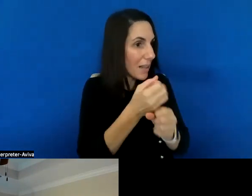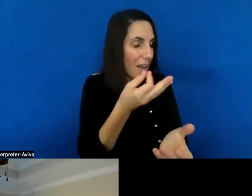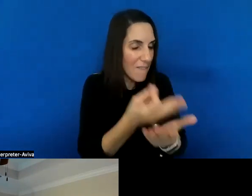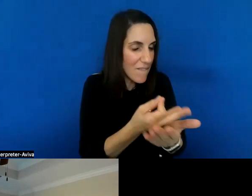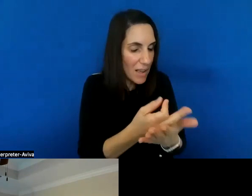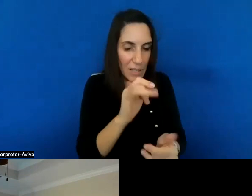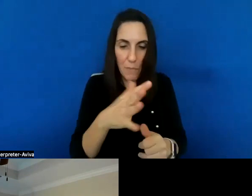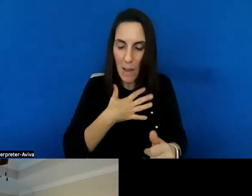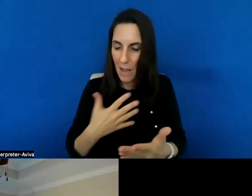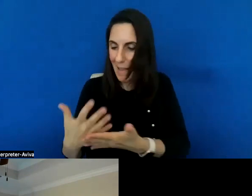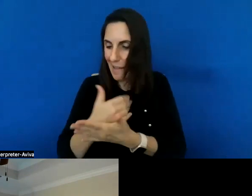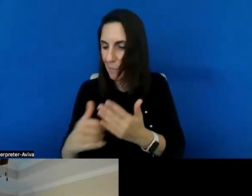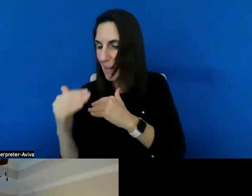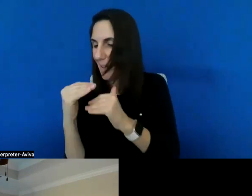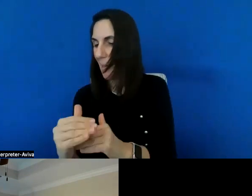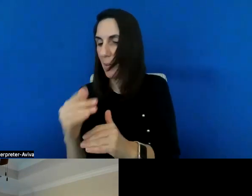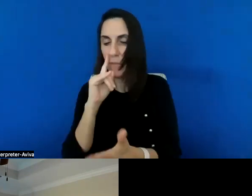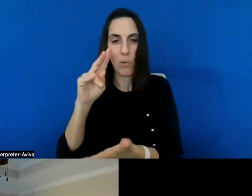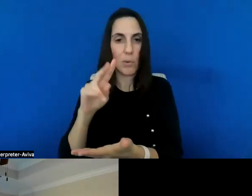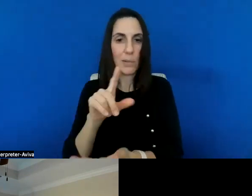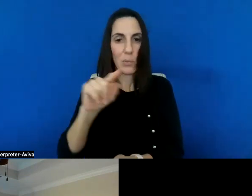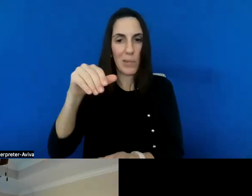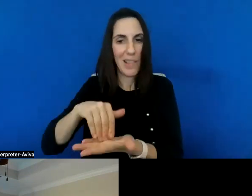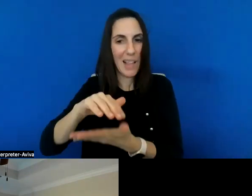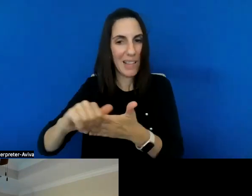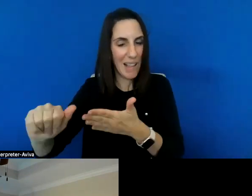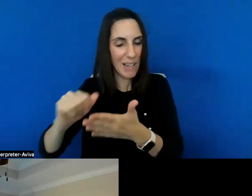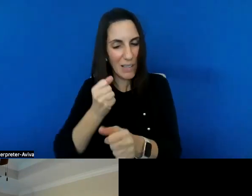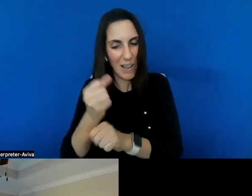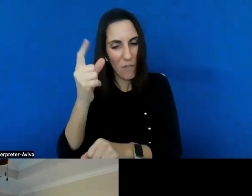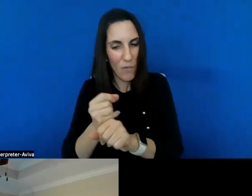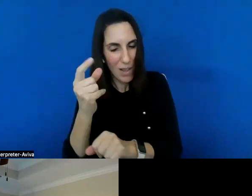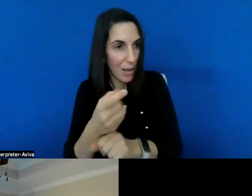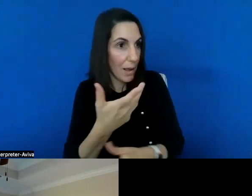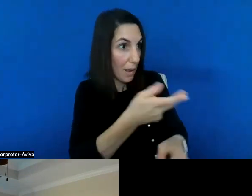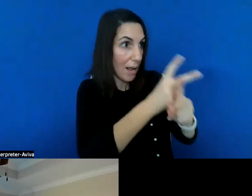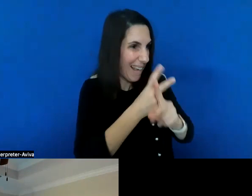limited to, let's just say $20,000 a year, it's impossible to get financing for things.